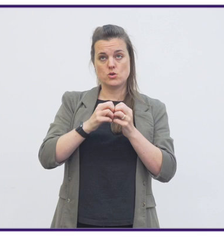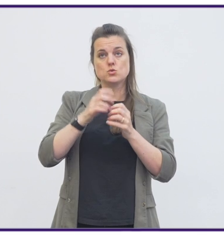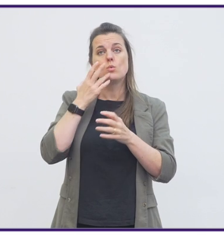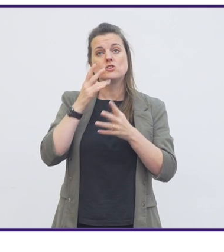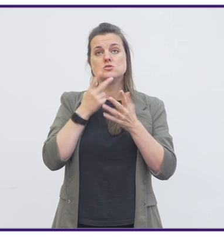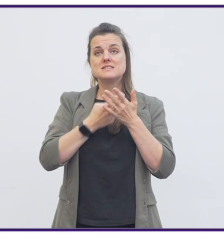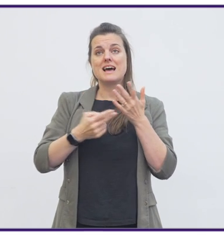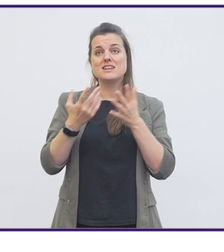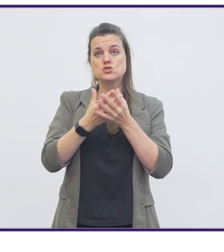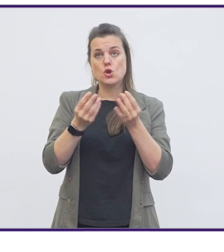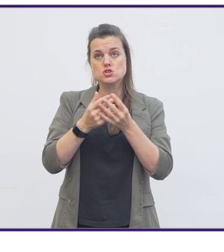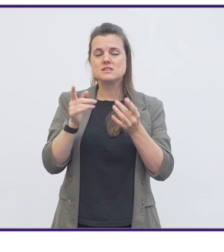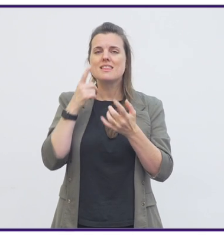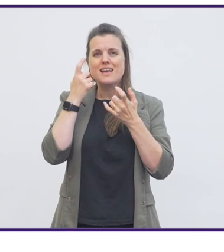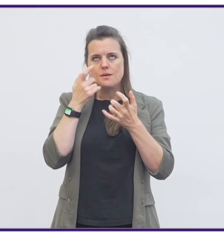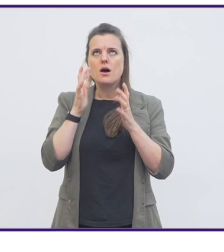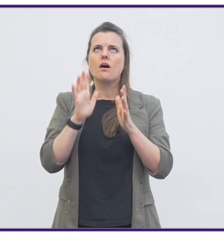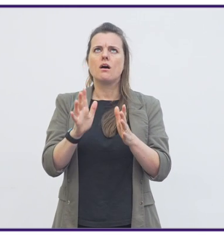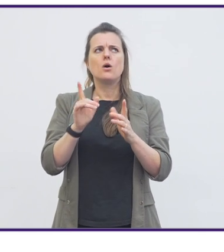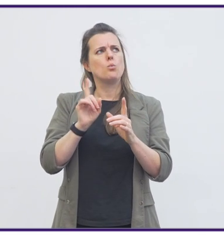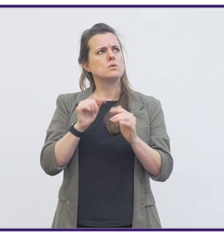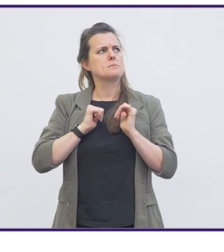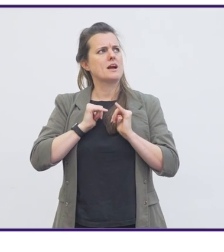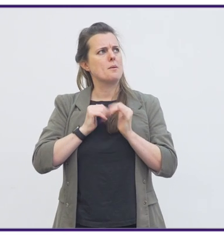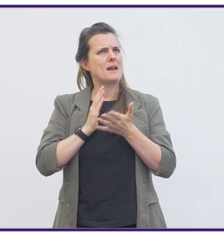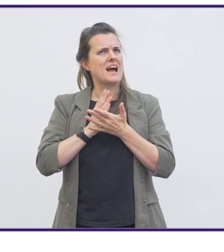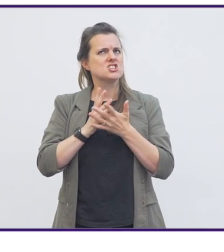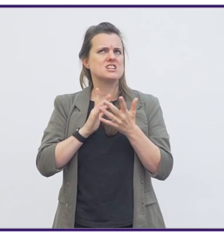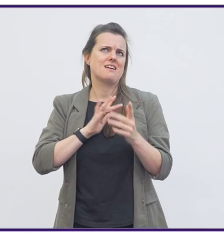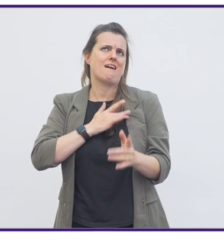what your company actually stands for and what solutions you're actually trying to solve.